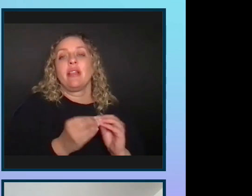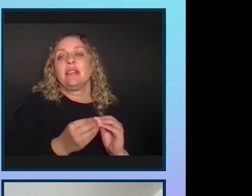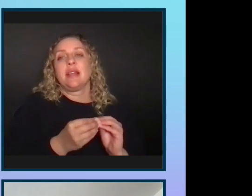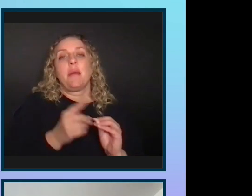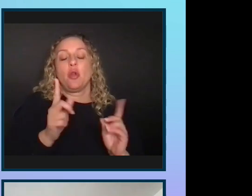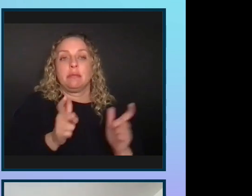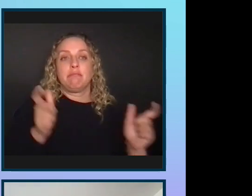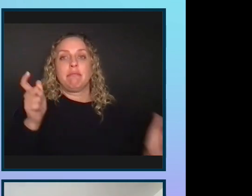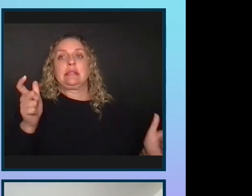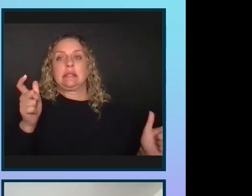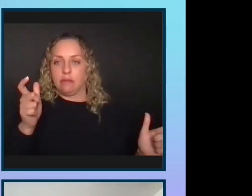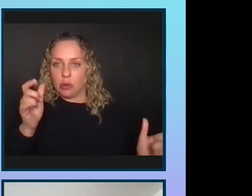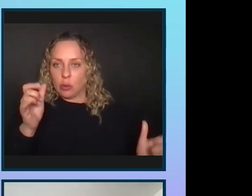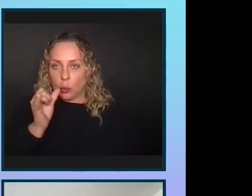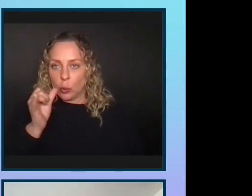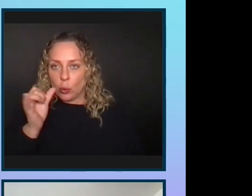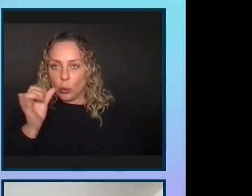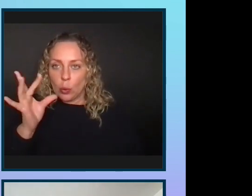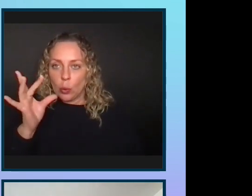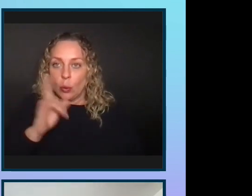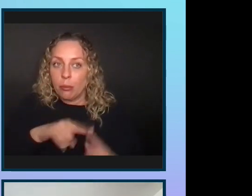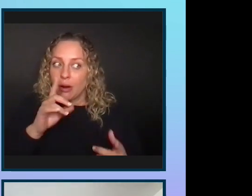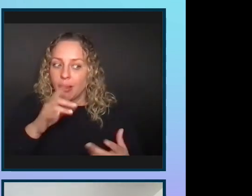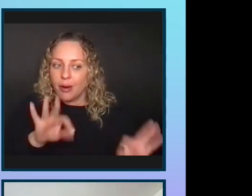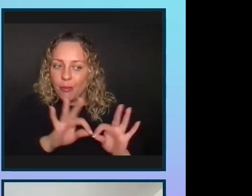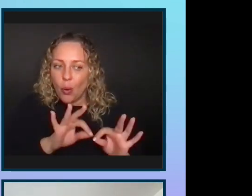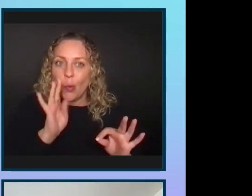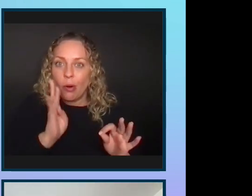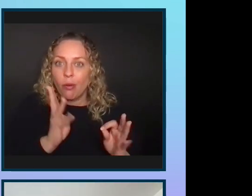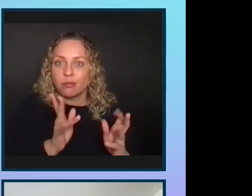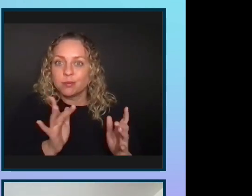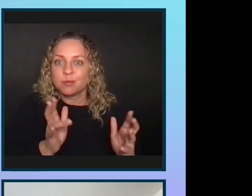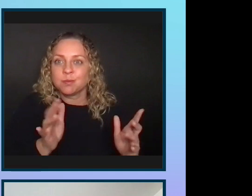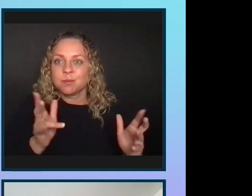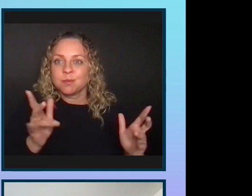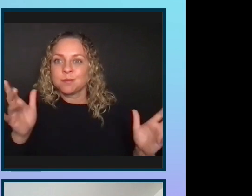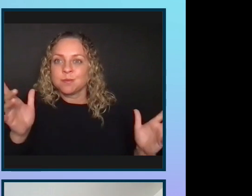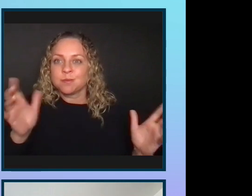but it's also really important to remember that this number is going to grow, and again, it's probably at some point in our lives